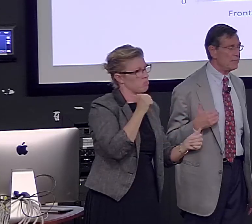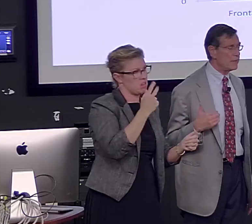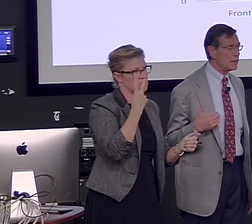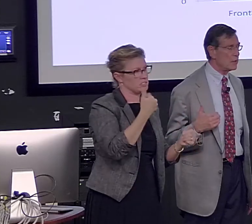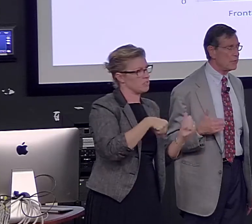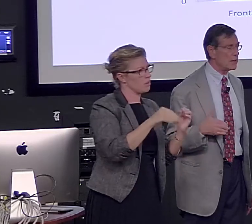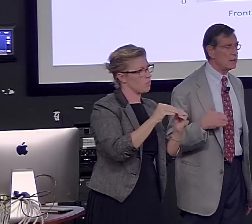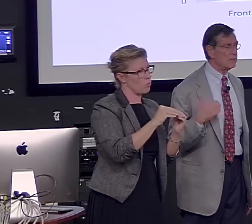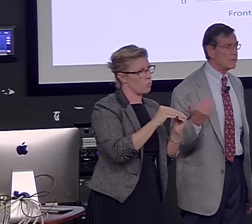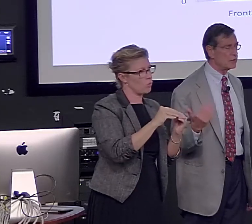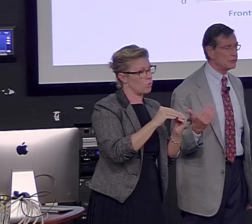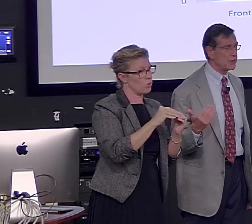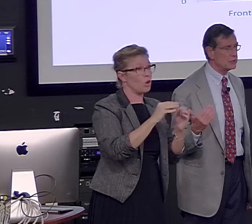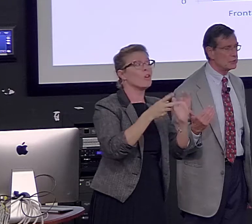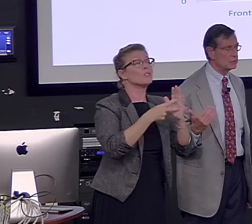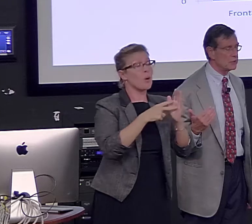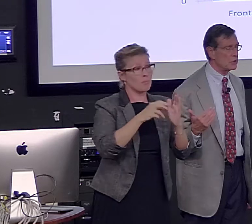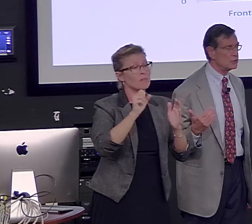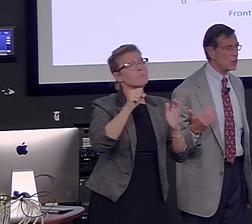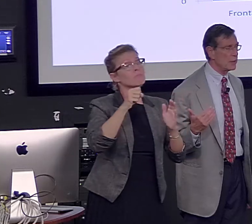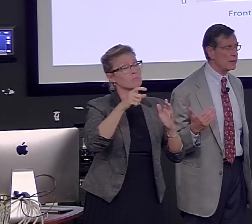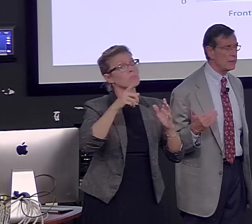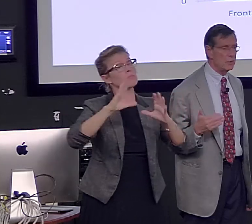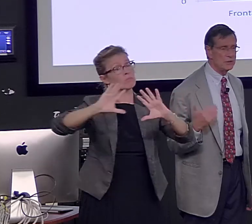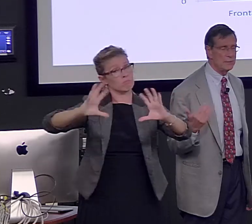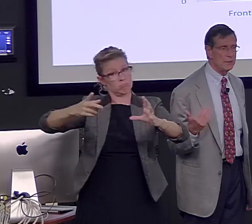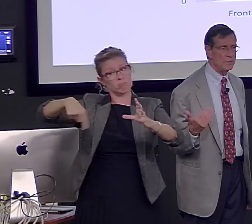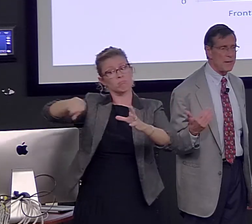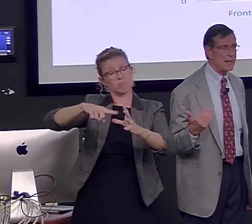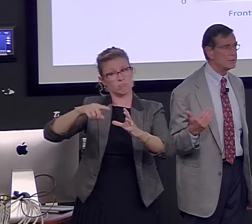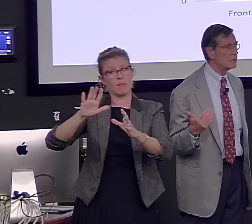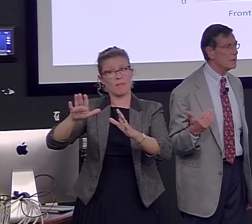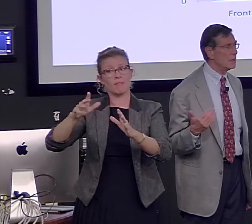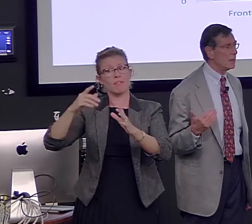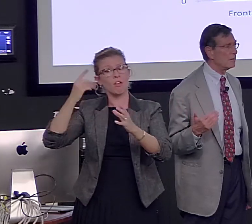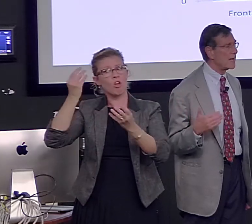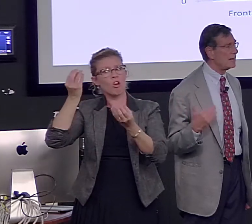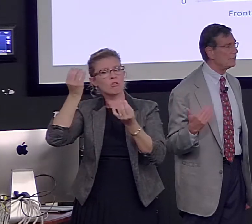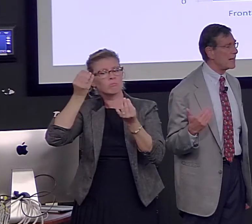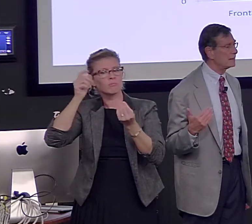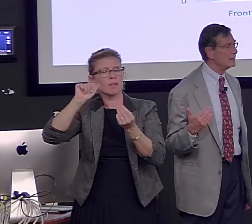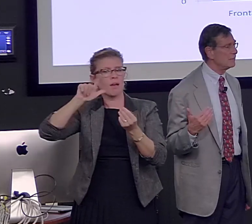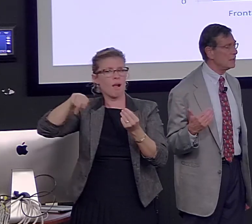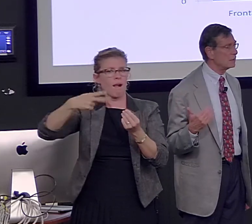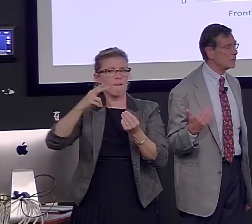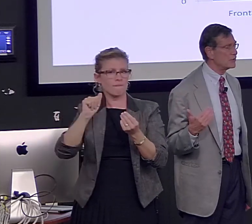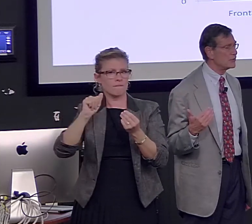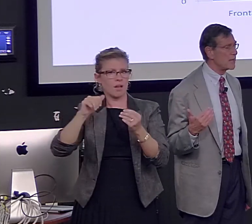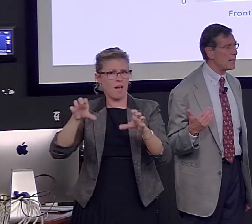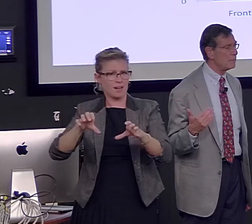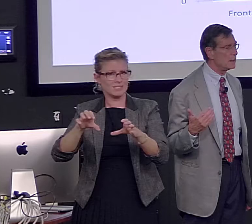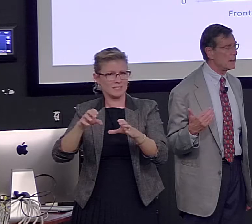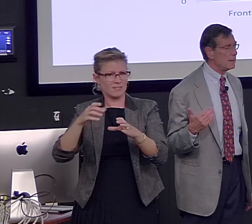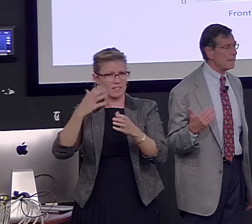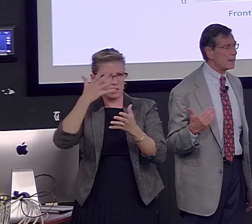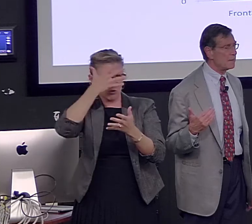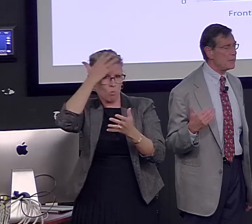So even though the foster care children are showing the more typical pattern of alpha activity across compared